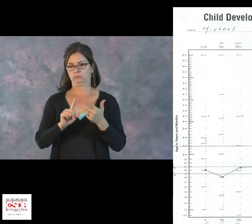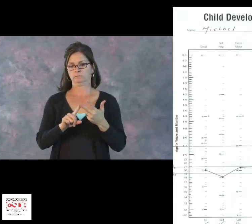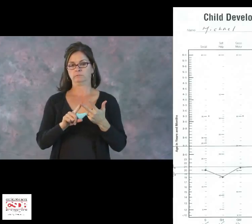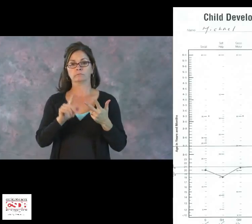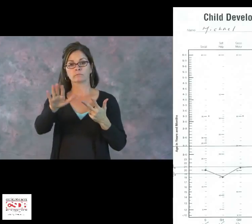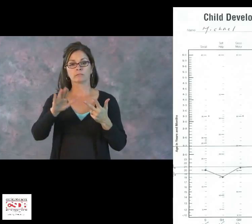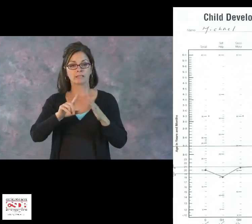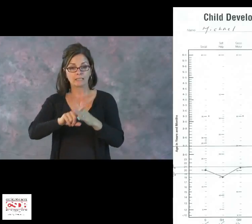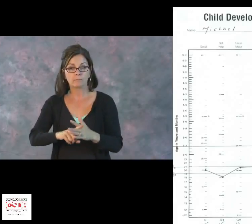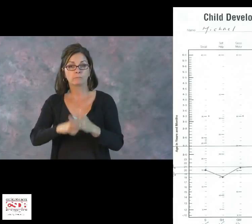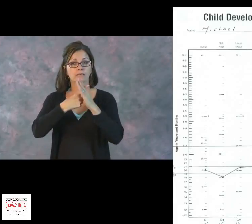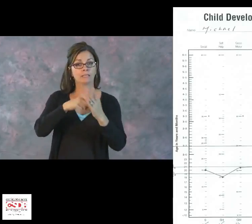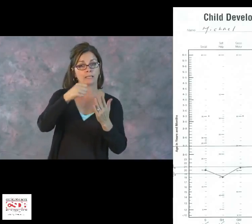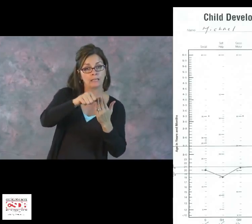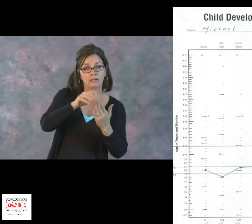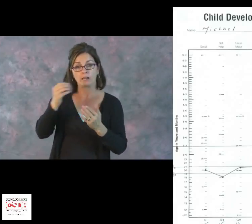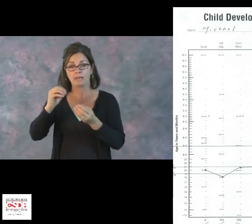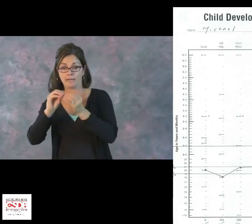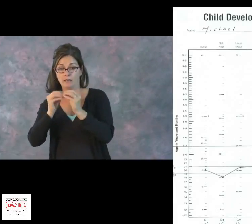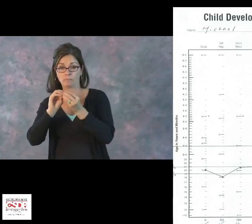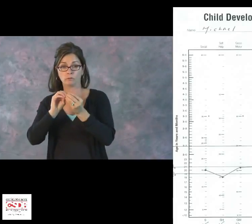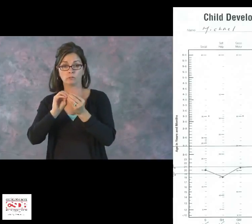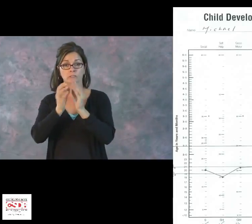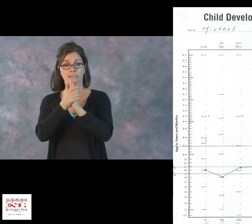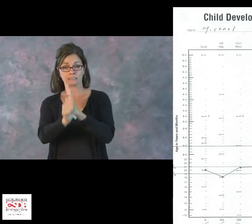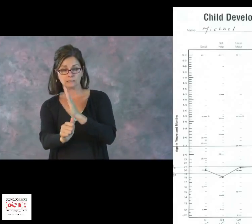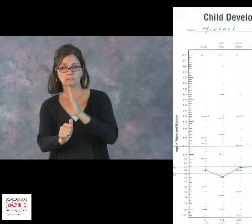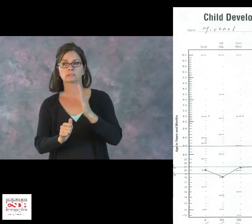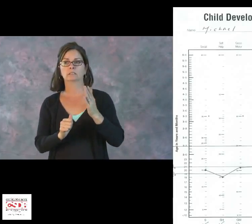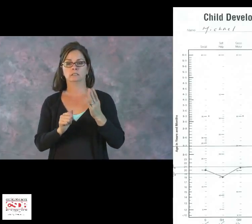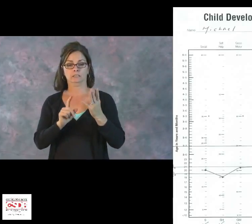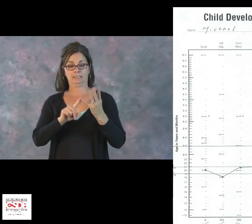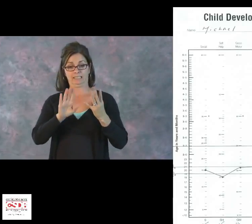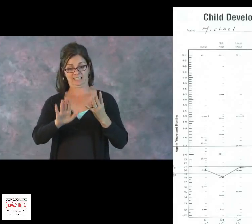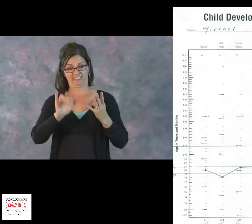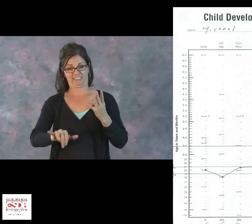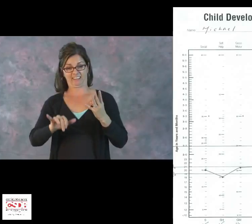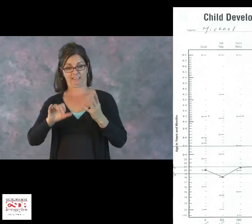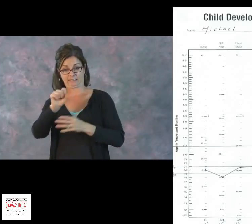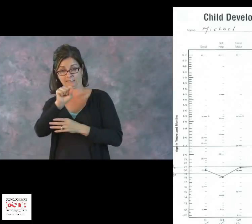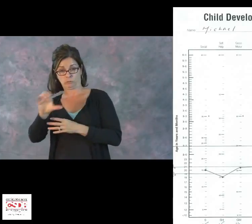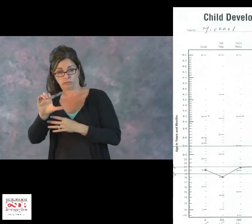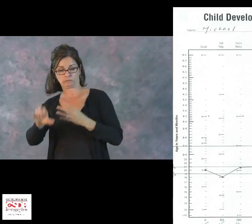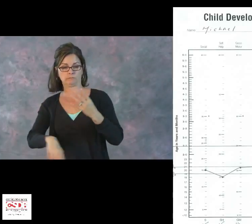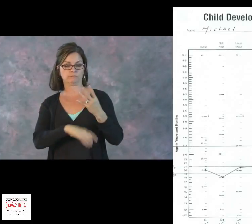his beginning letter and number skills, his situation comprehension skills